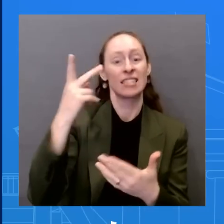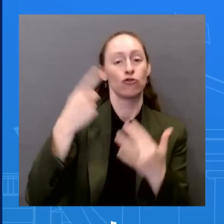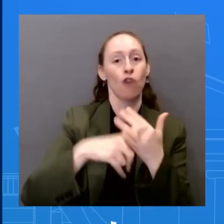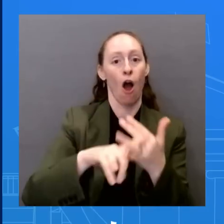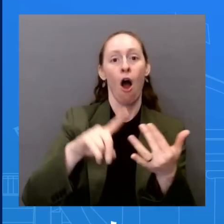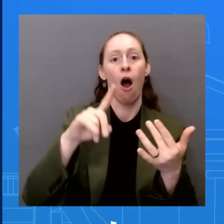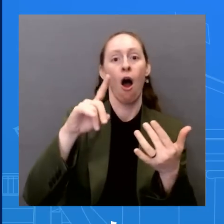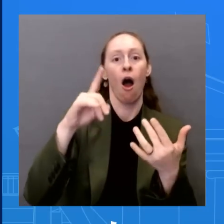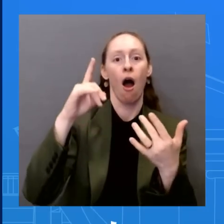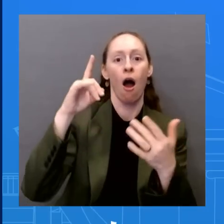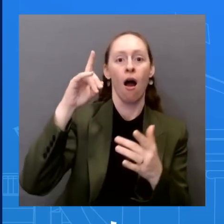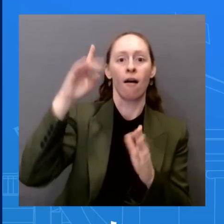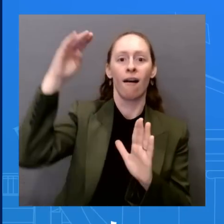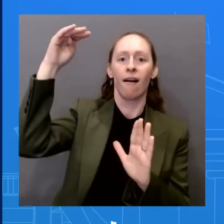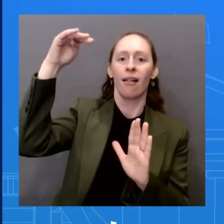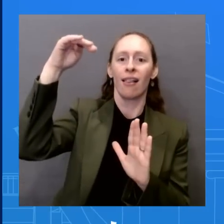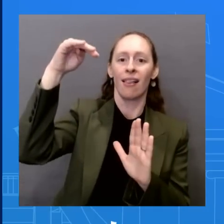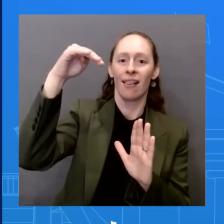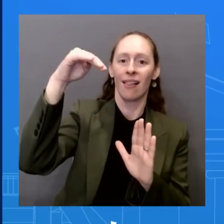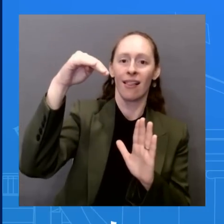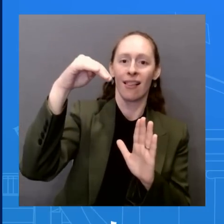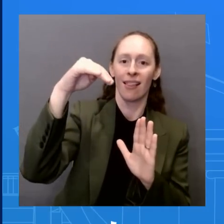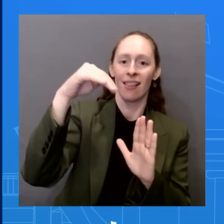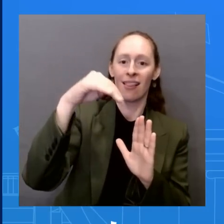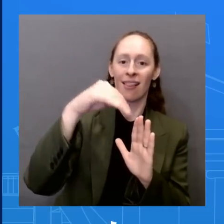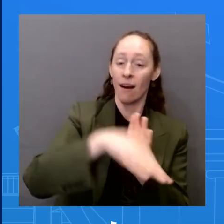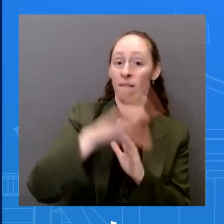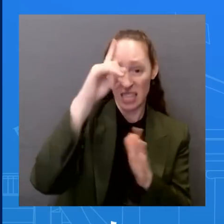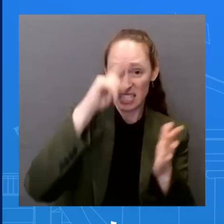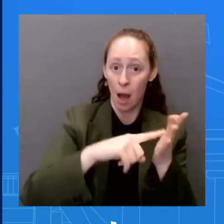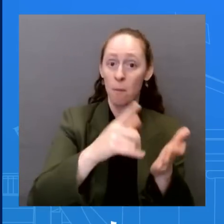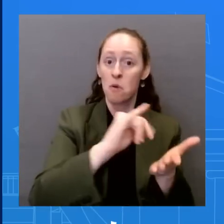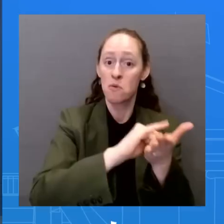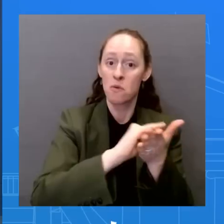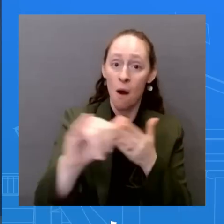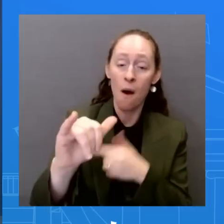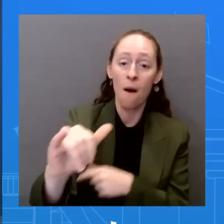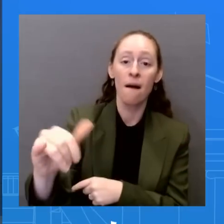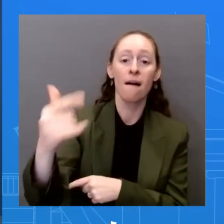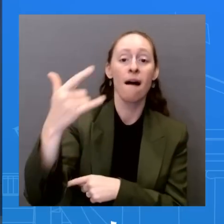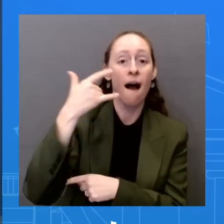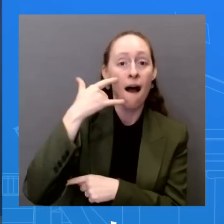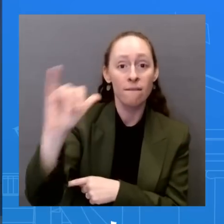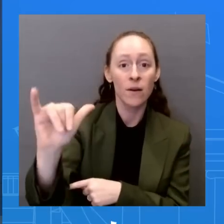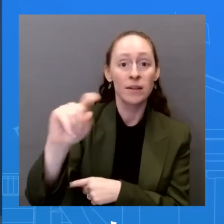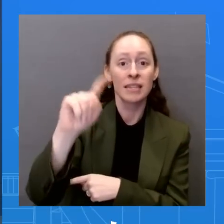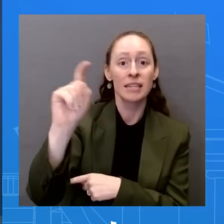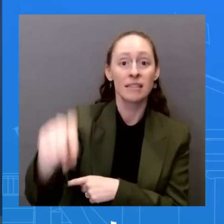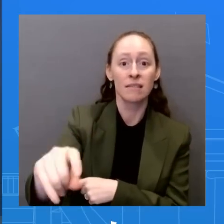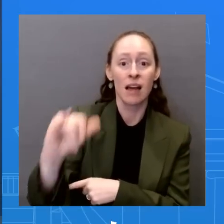Places like New York, California, Texas, and Illinois are all seeing significant declines